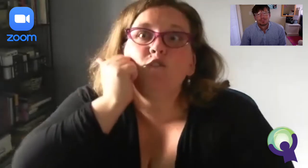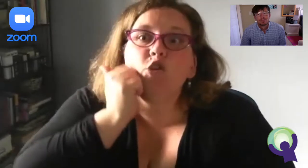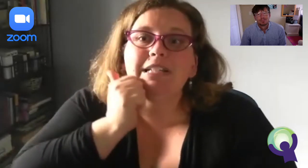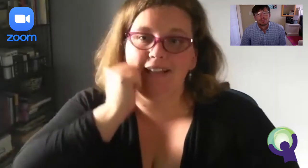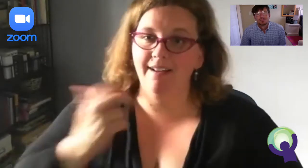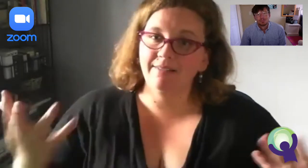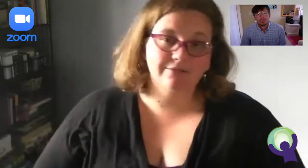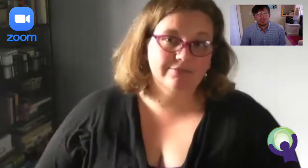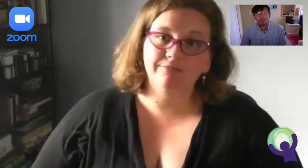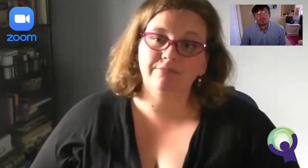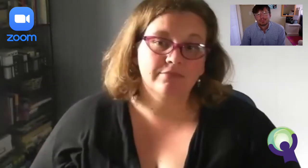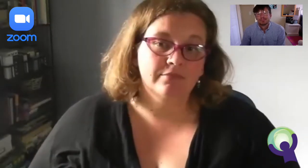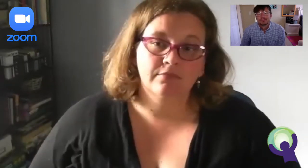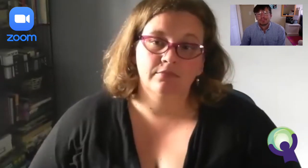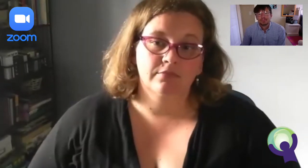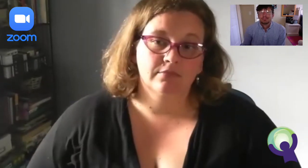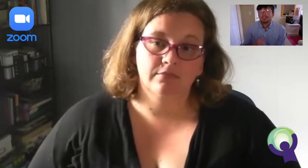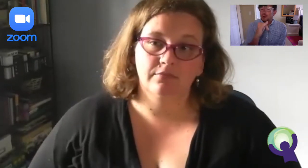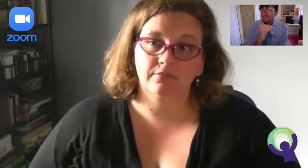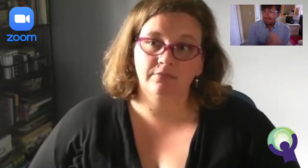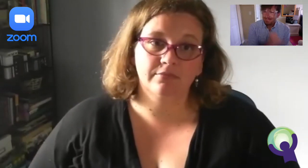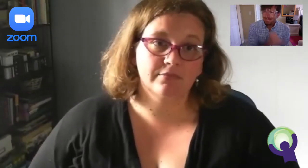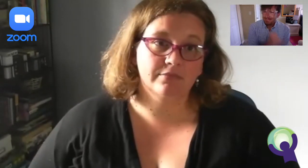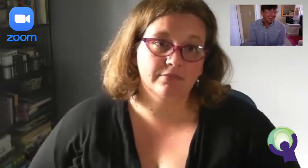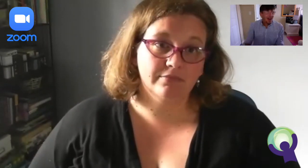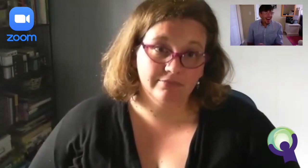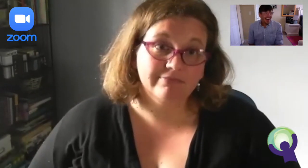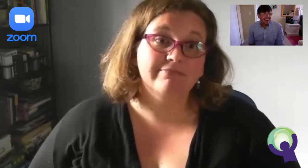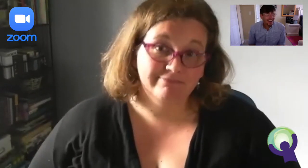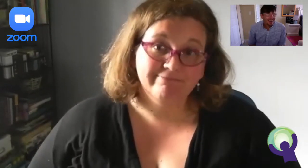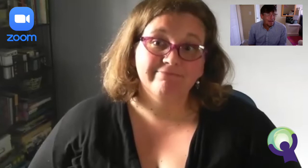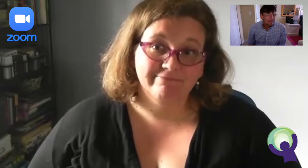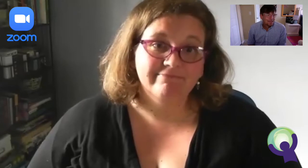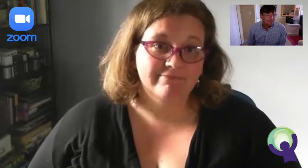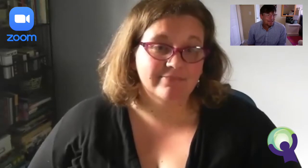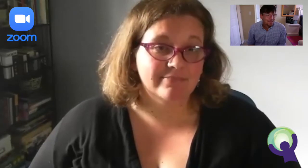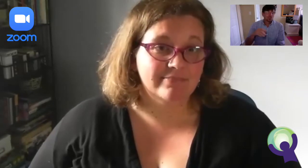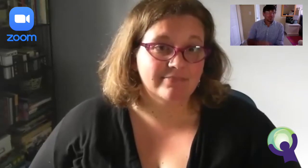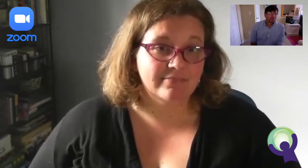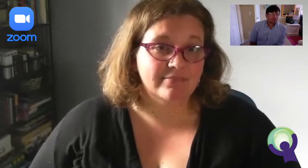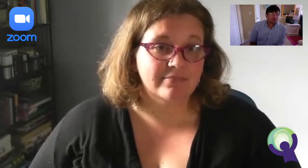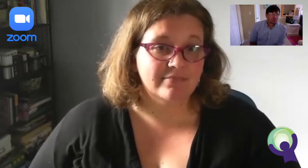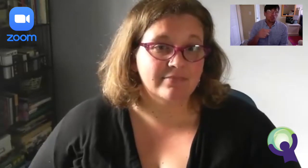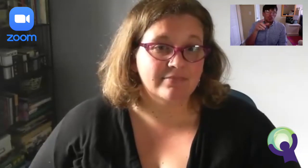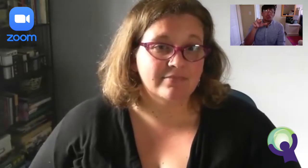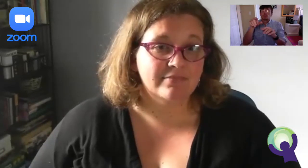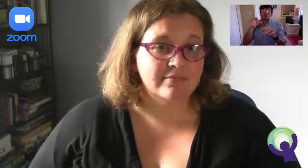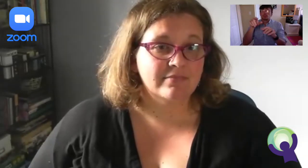barriers every day of my life. CHRISTOPHER: Yes, me too.